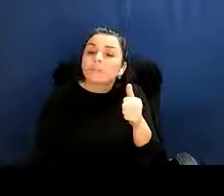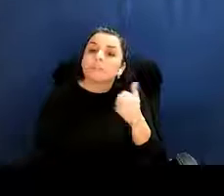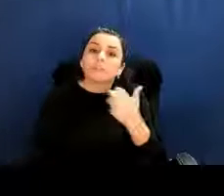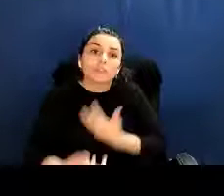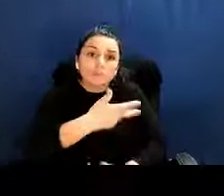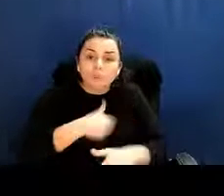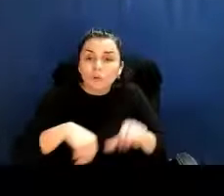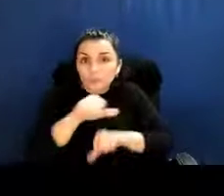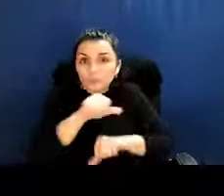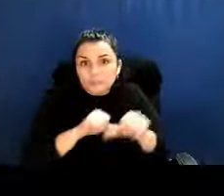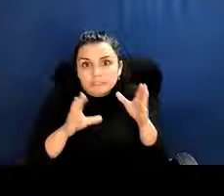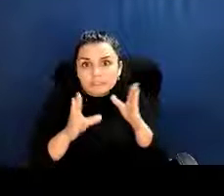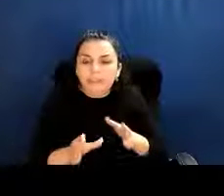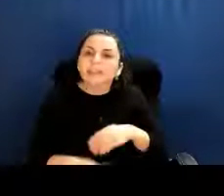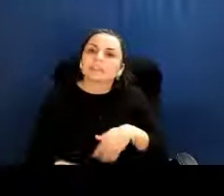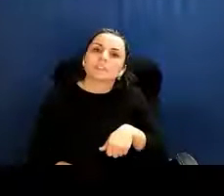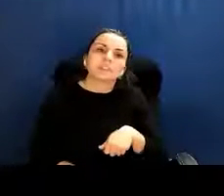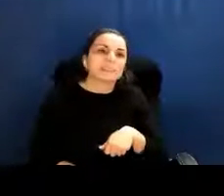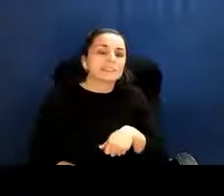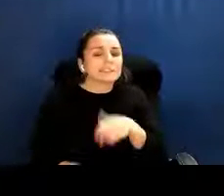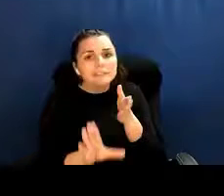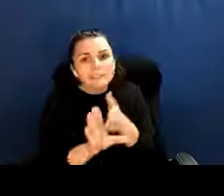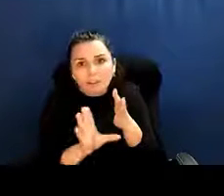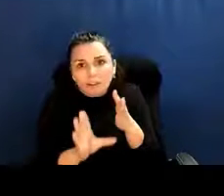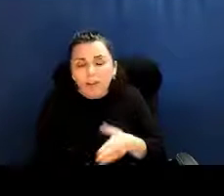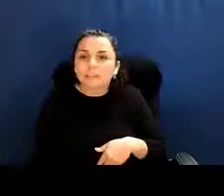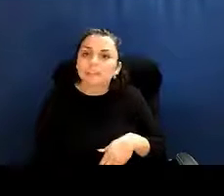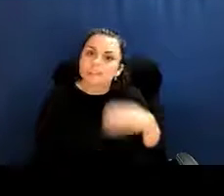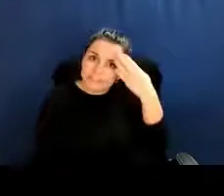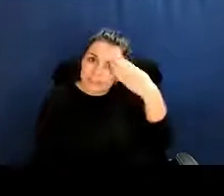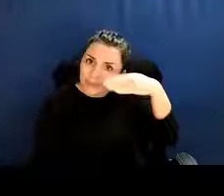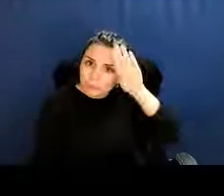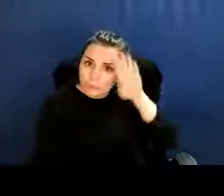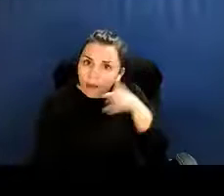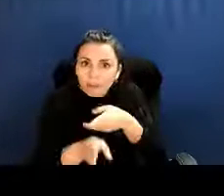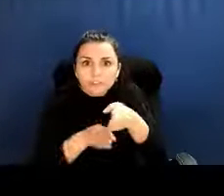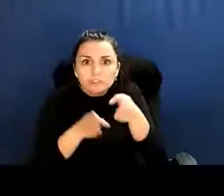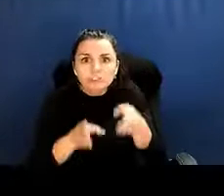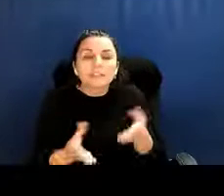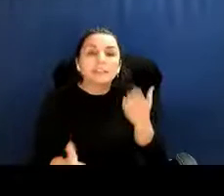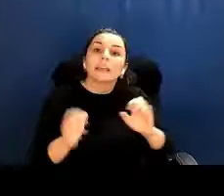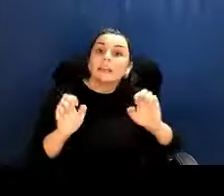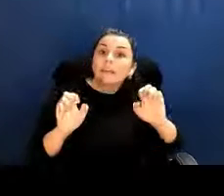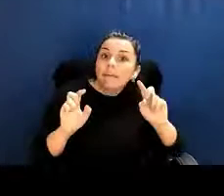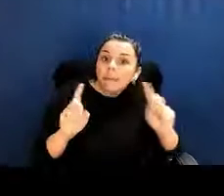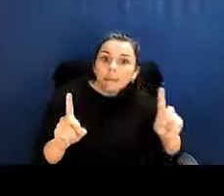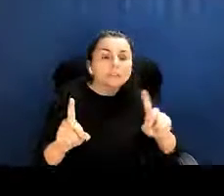anthropologists, sociologists. Maybe some of you are education experts or public health researchers or related.